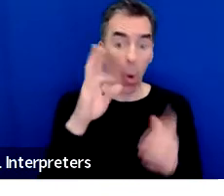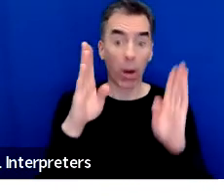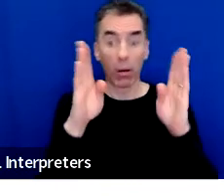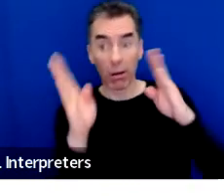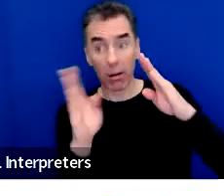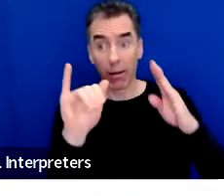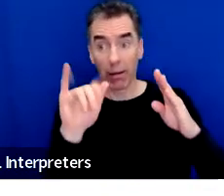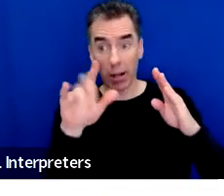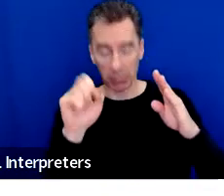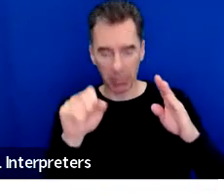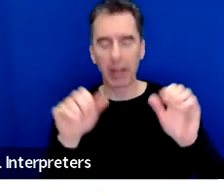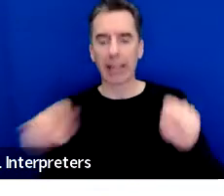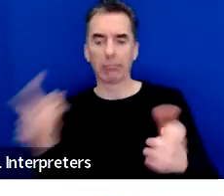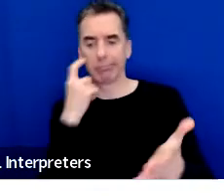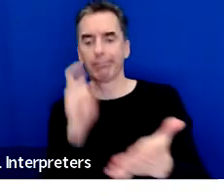Well, yeah, yeah, that's true.